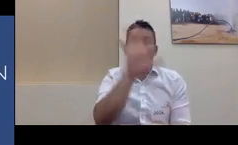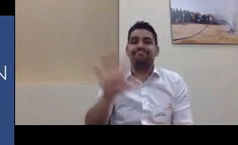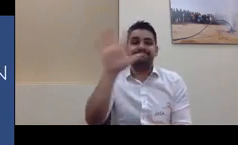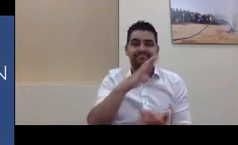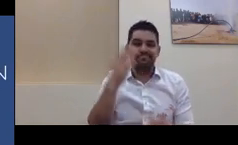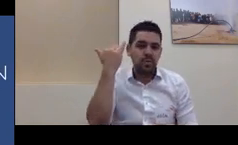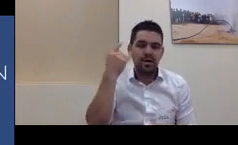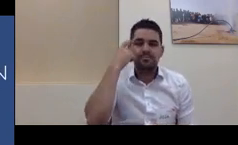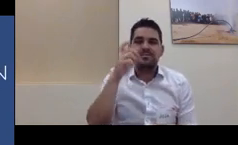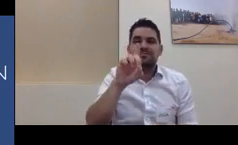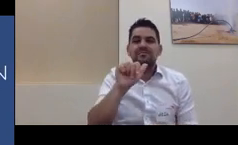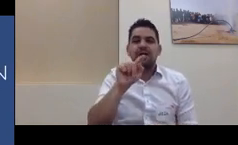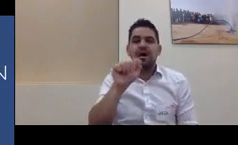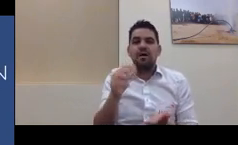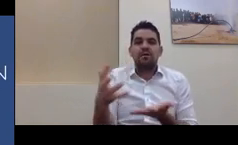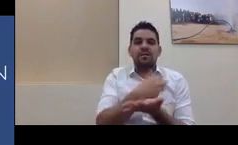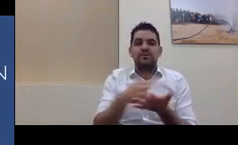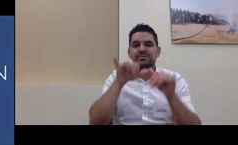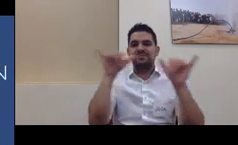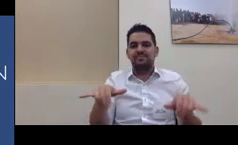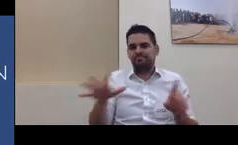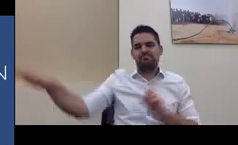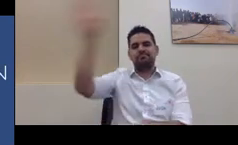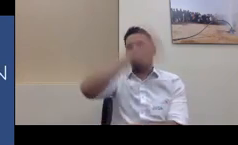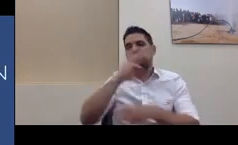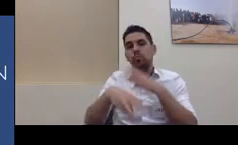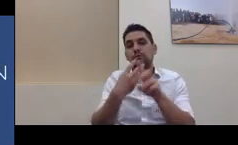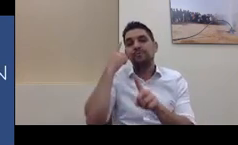that range is an estimate because the data collection system